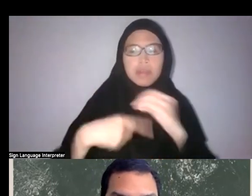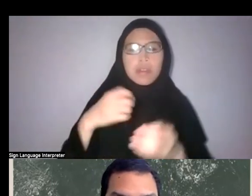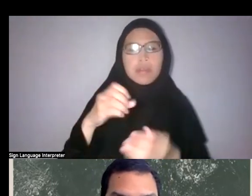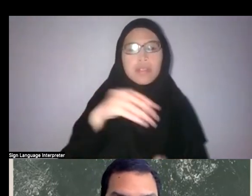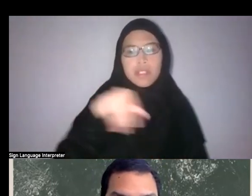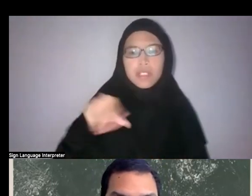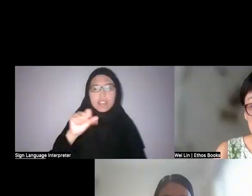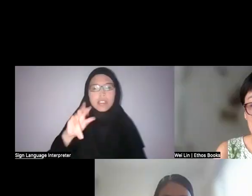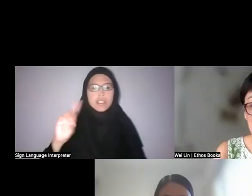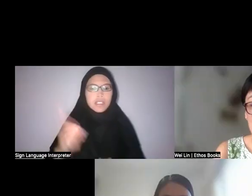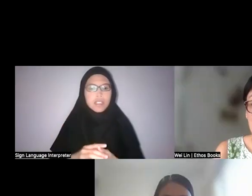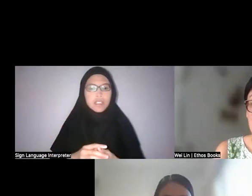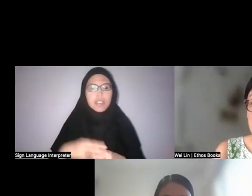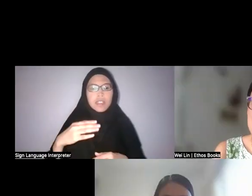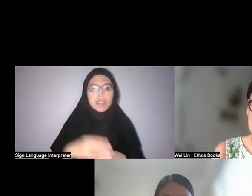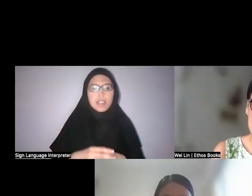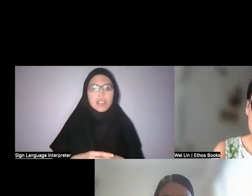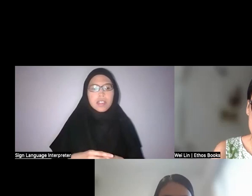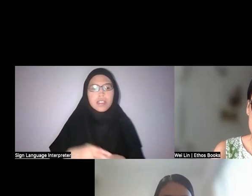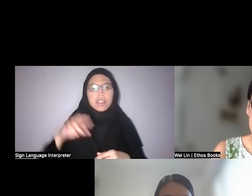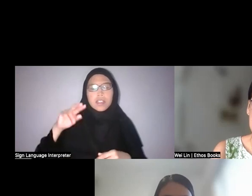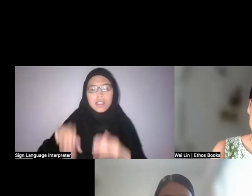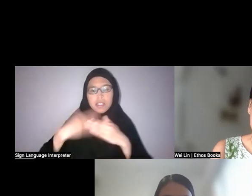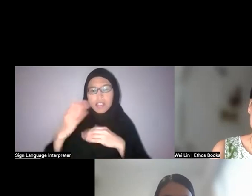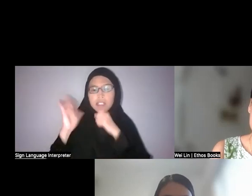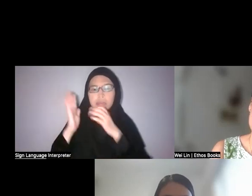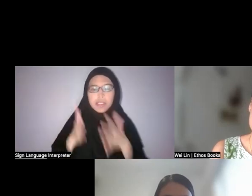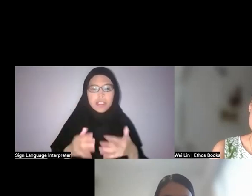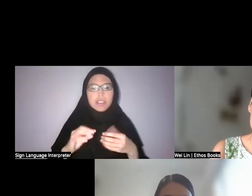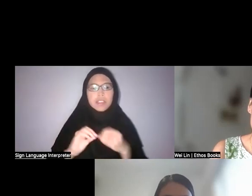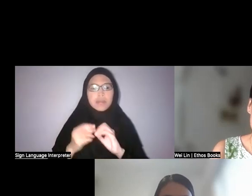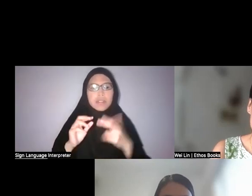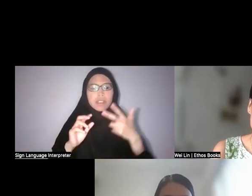a Research Associate at ISEAS-Yusof Ishak Institute.